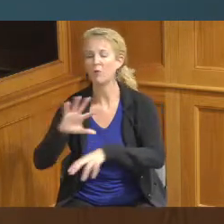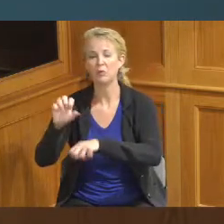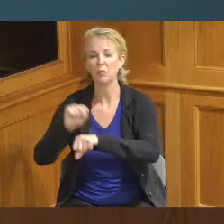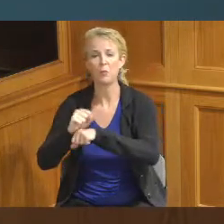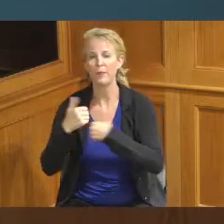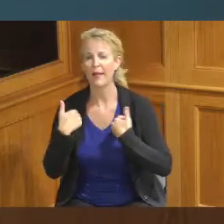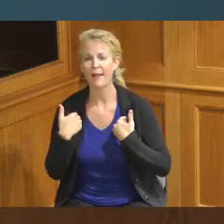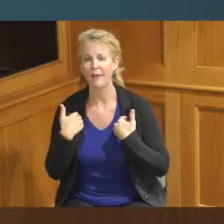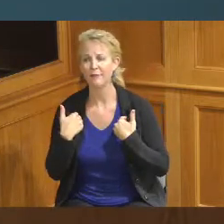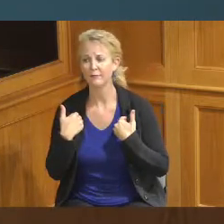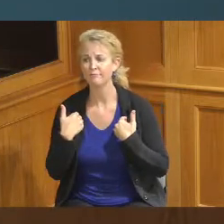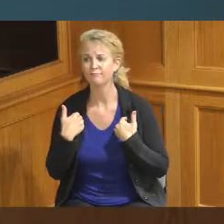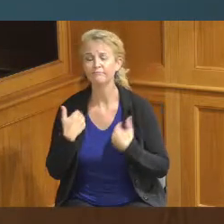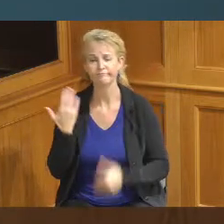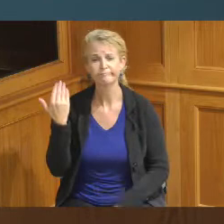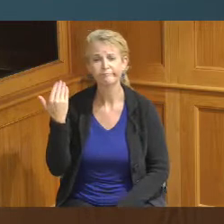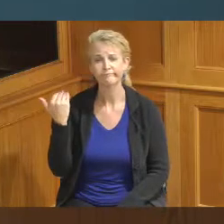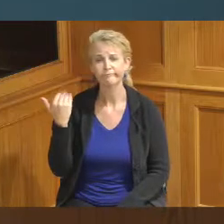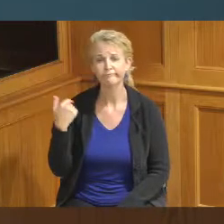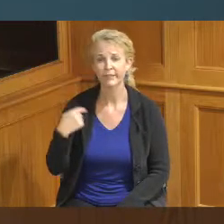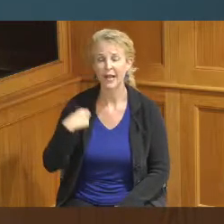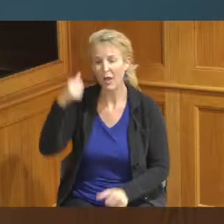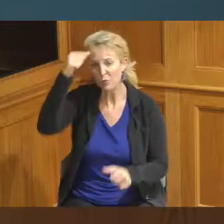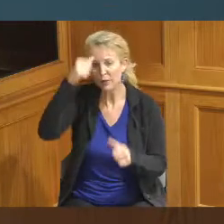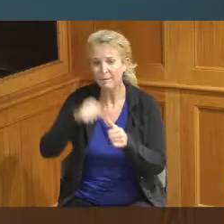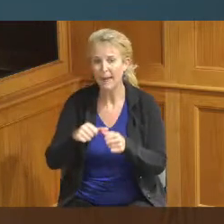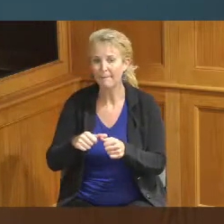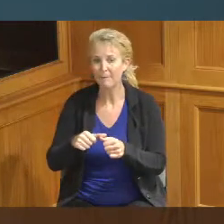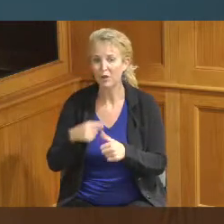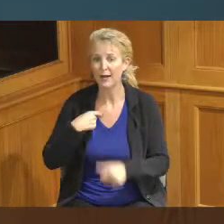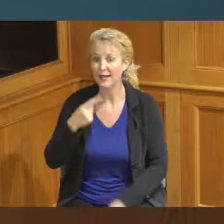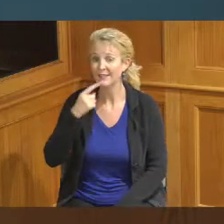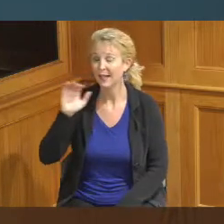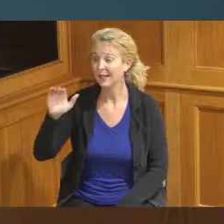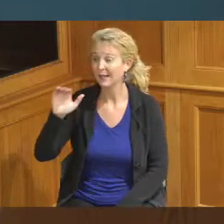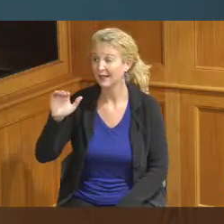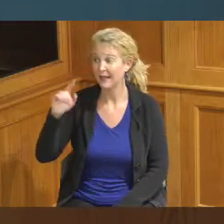talk and I remember we took a break and I went up and I talked to secretary fudge I said hey